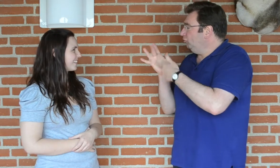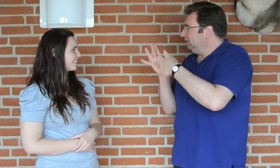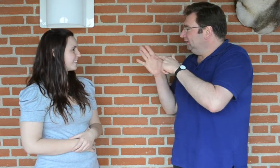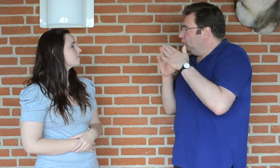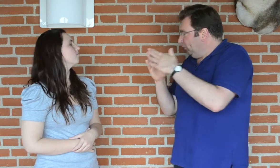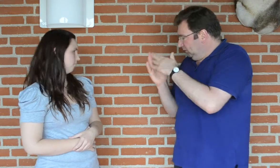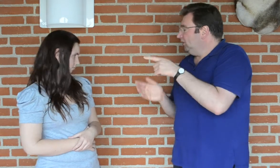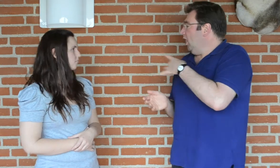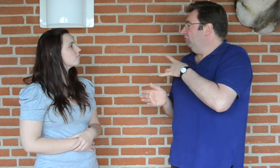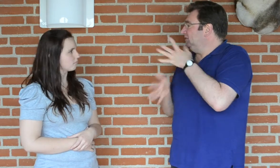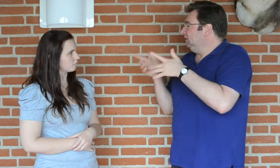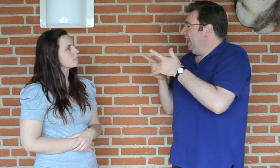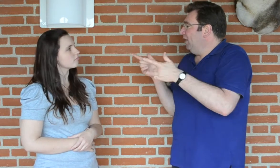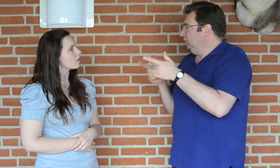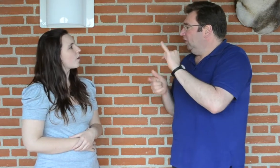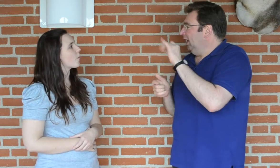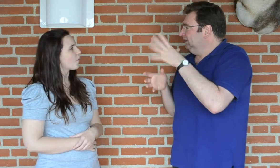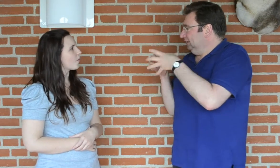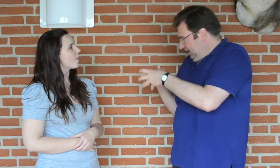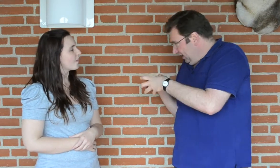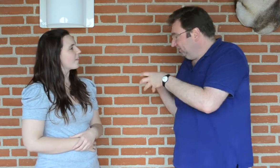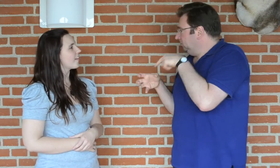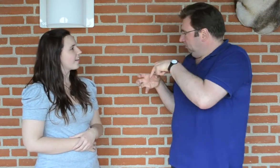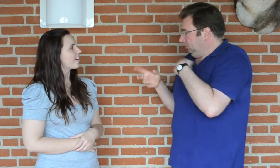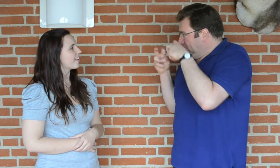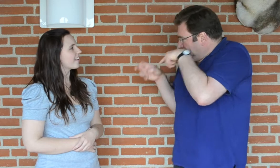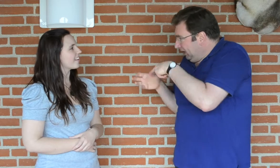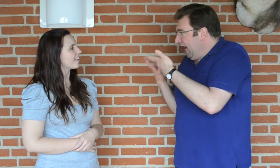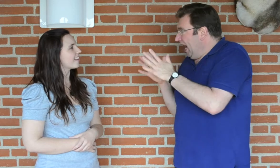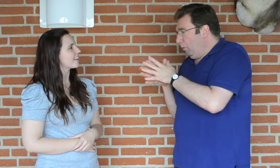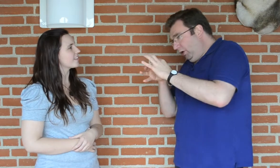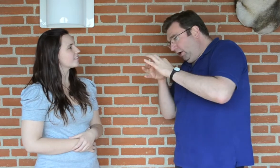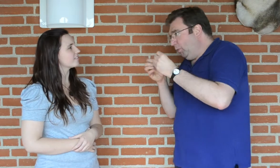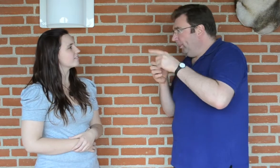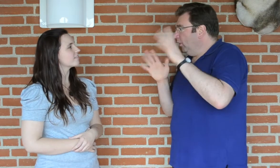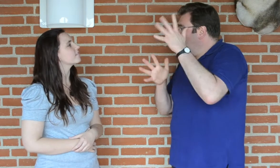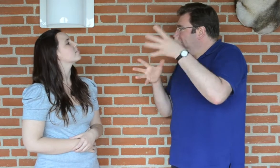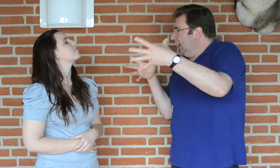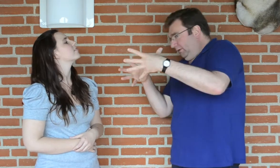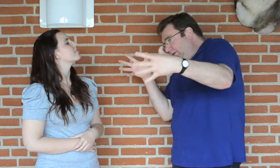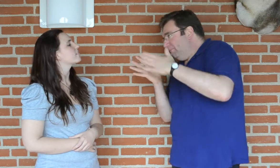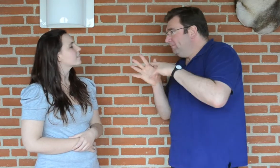is a minority community which is Irish Sign Language. I researched about those people and how they connected